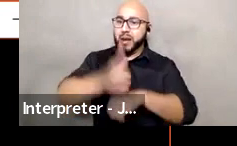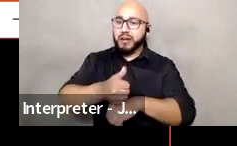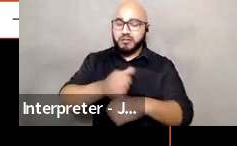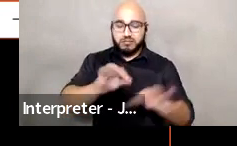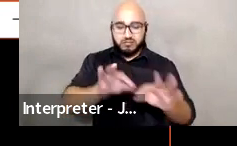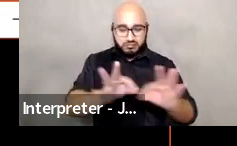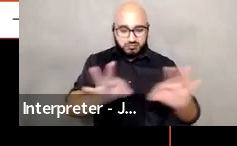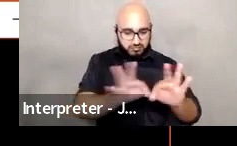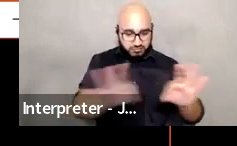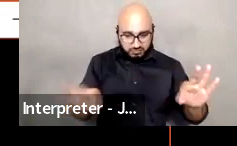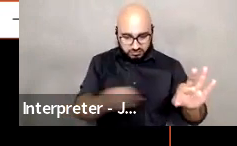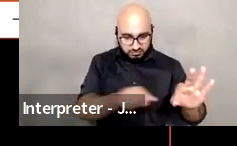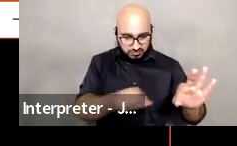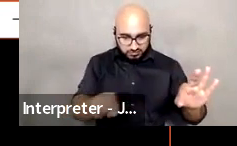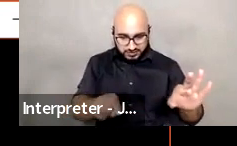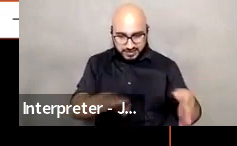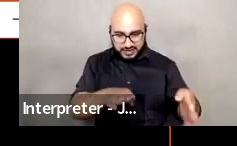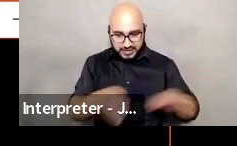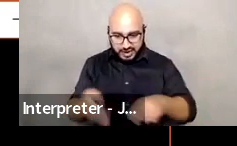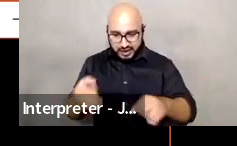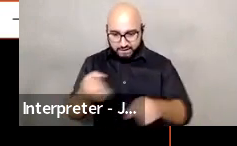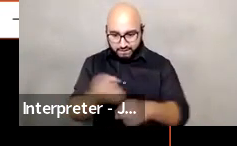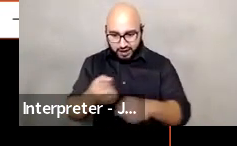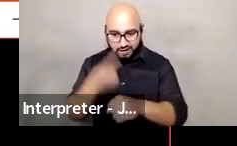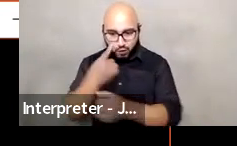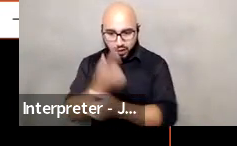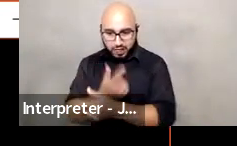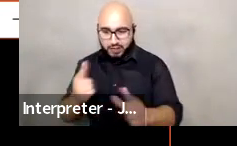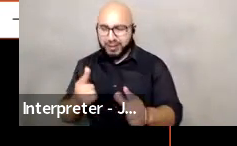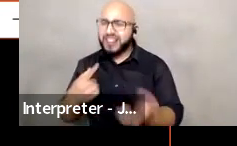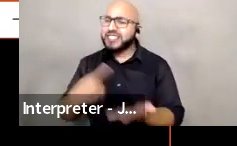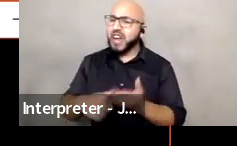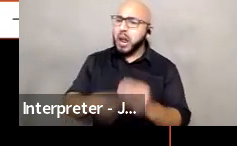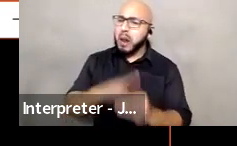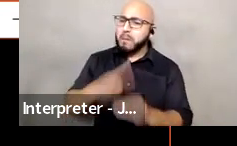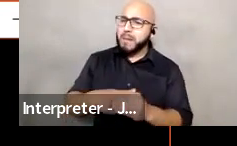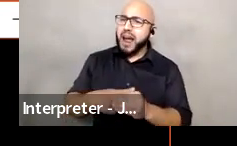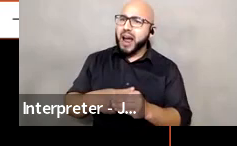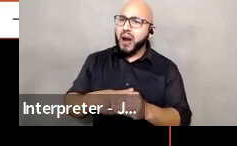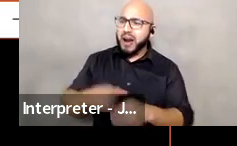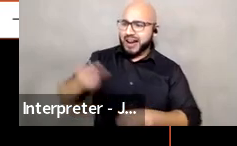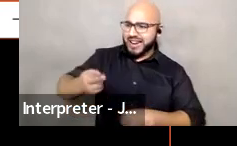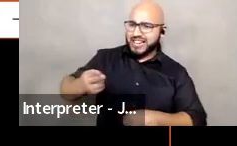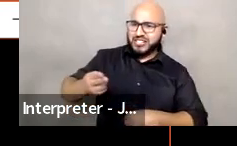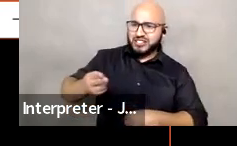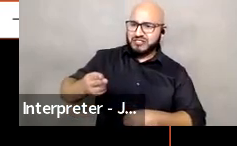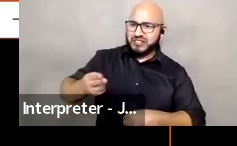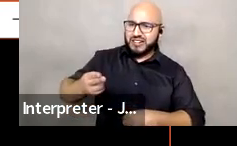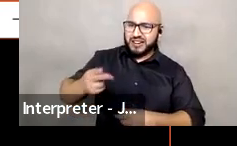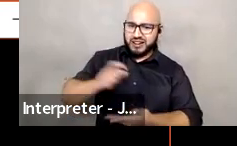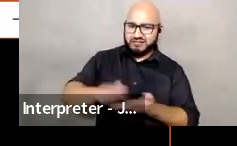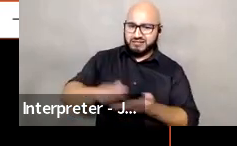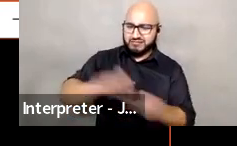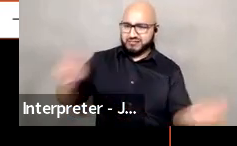Talk about a rewriting of history and erasing. Of the history of a war fought for slavery. That's what these.